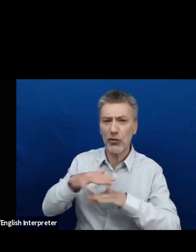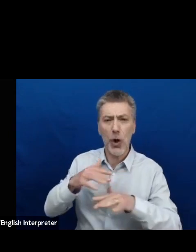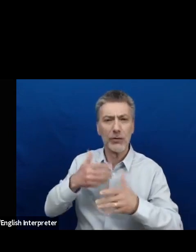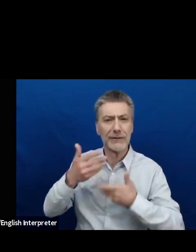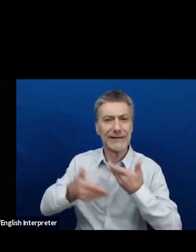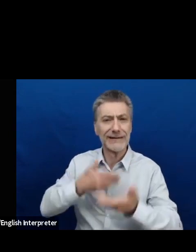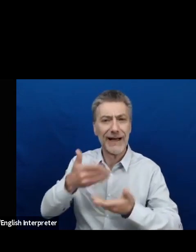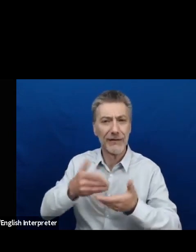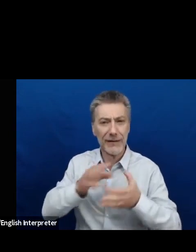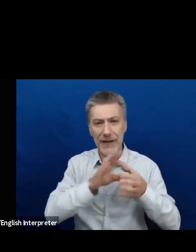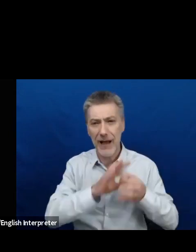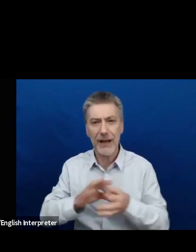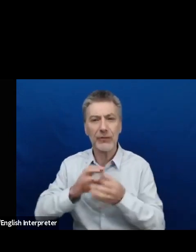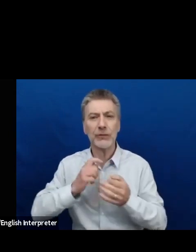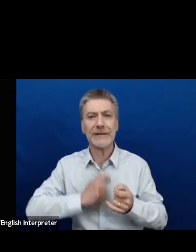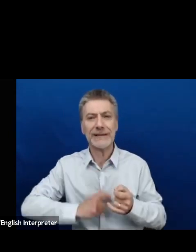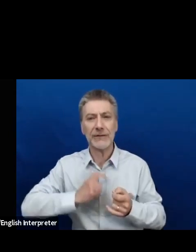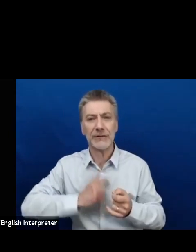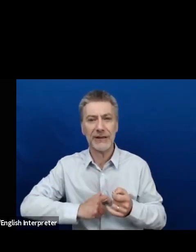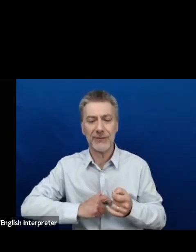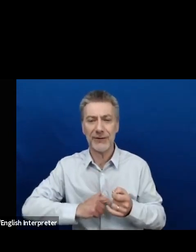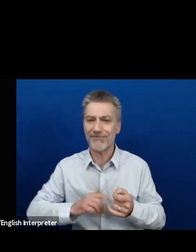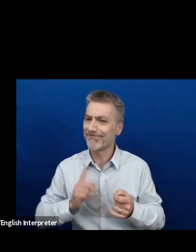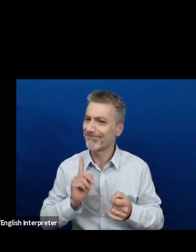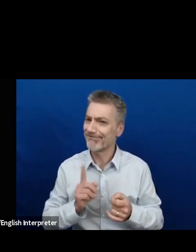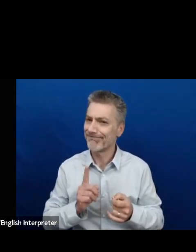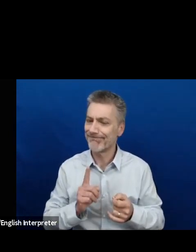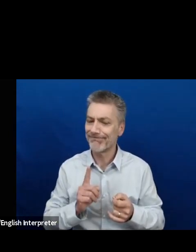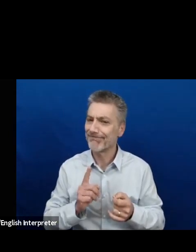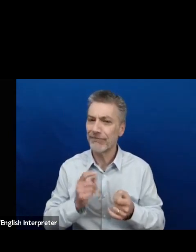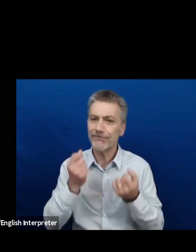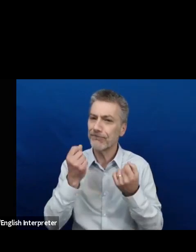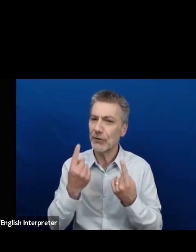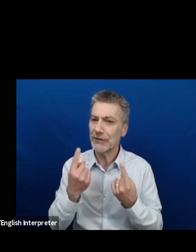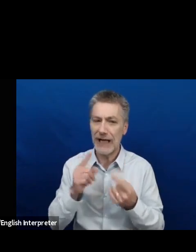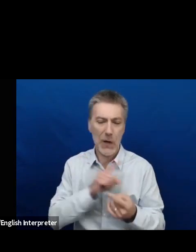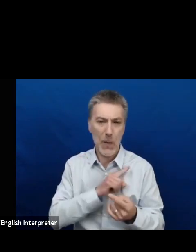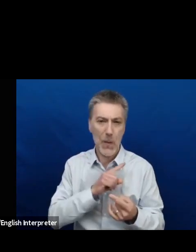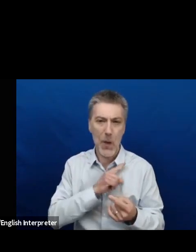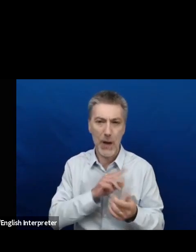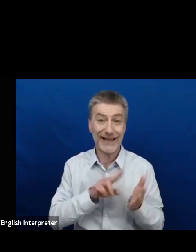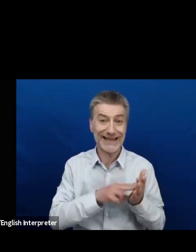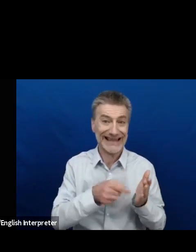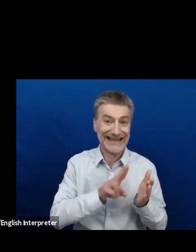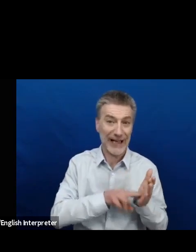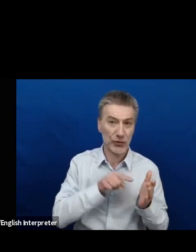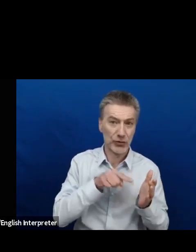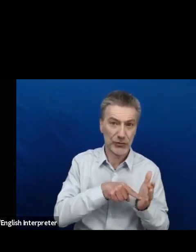politics including in terms of who can and should be considered